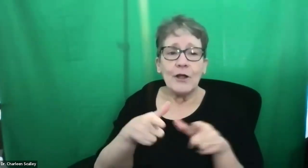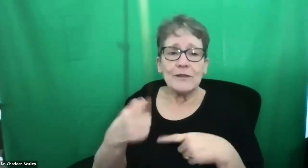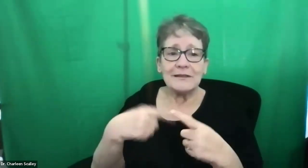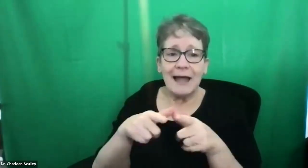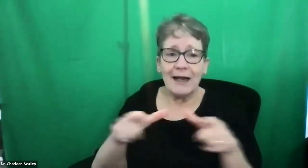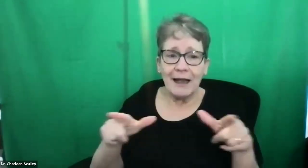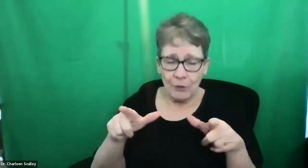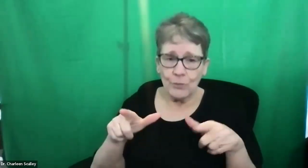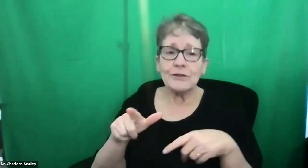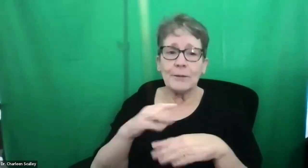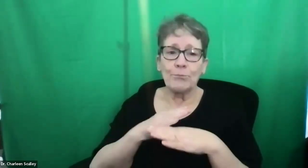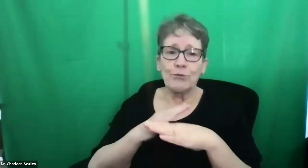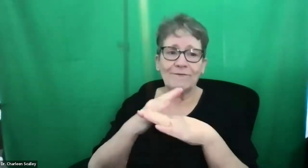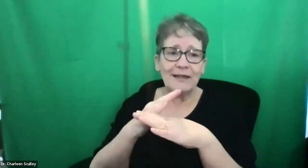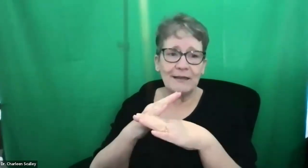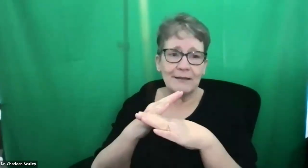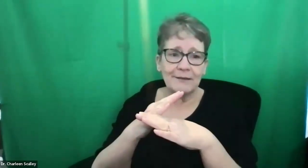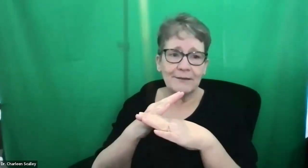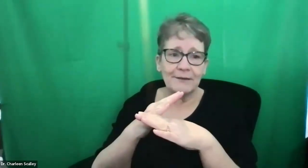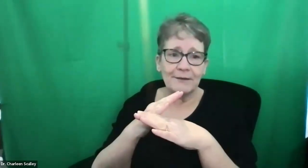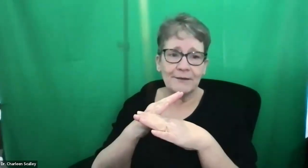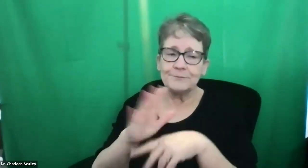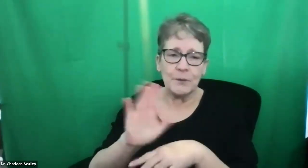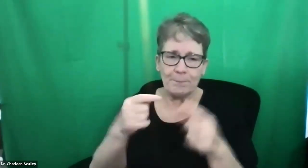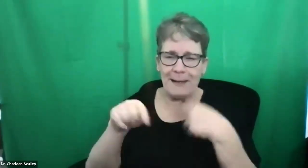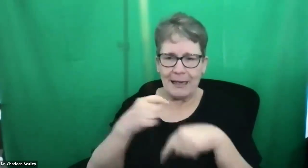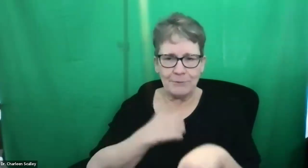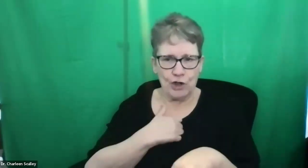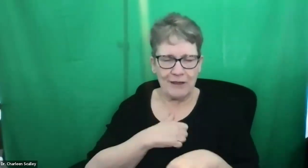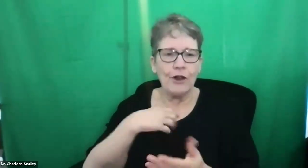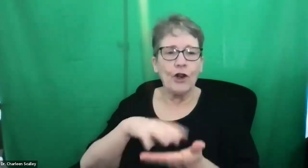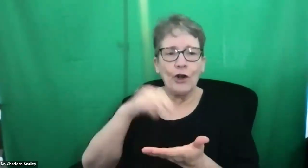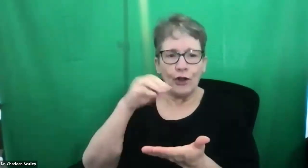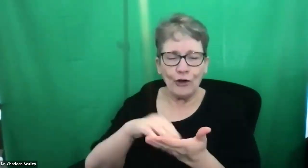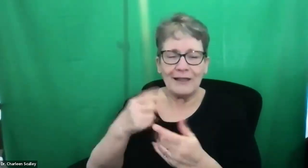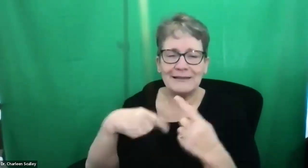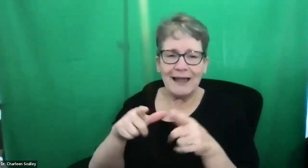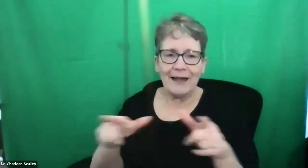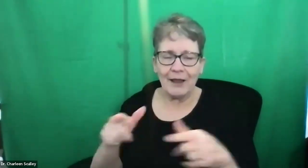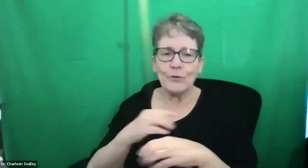Another misconception is that learning sign language prevents a child-- oh, wait, I'm sorry.